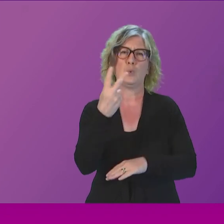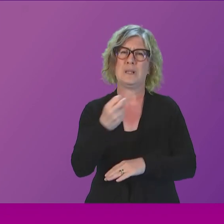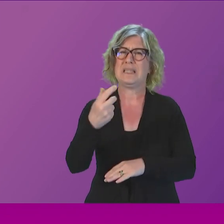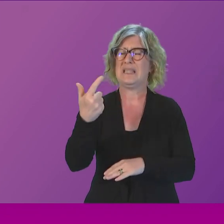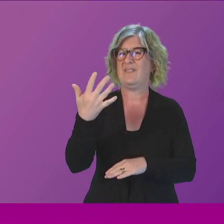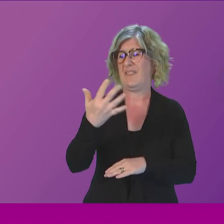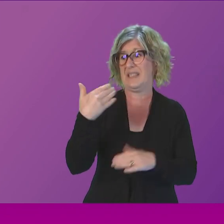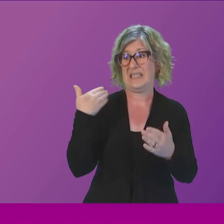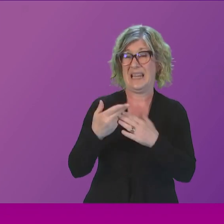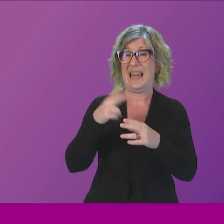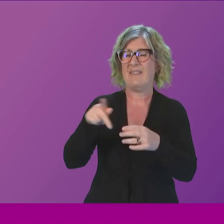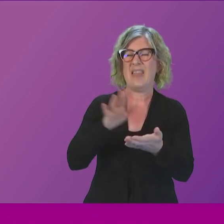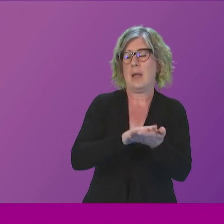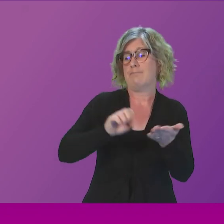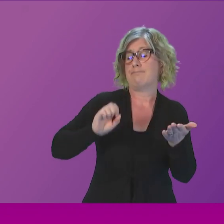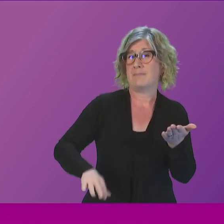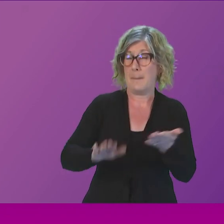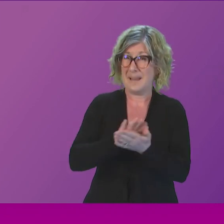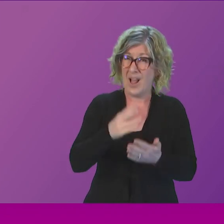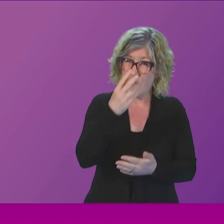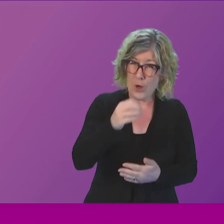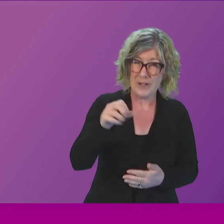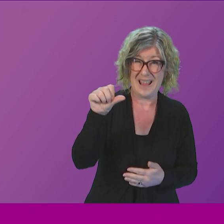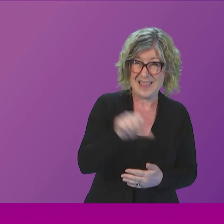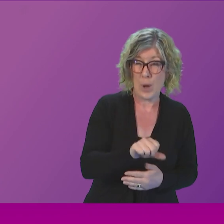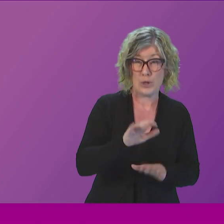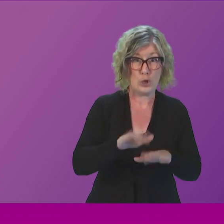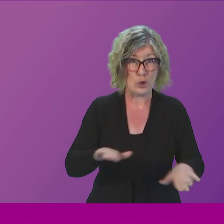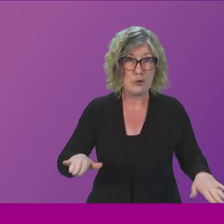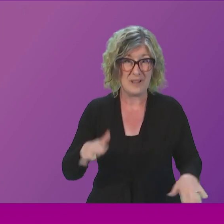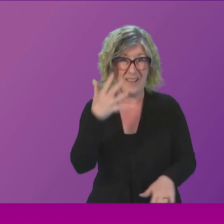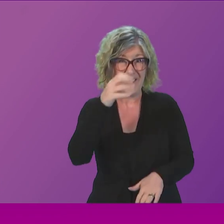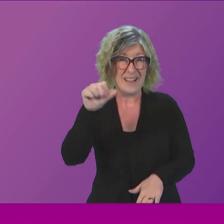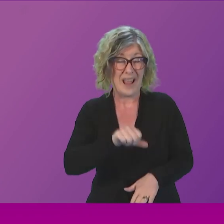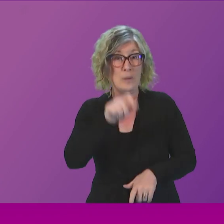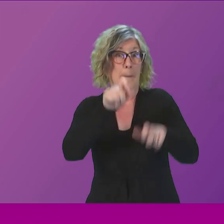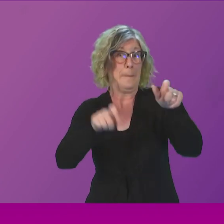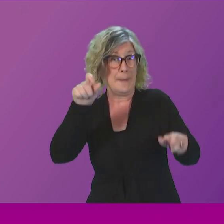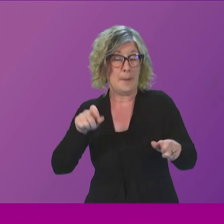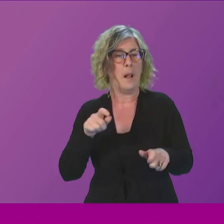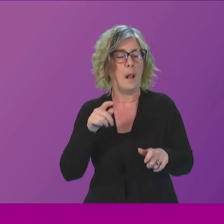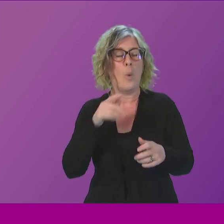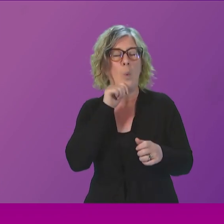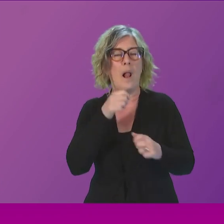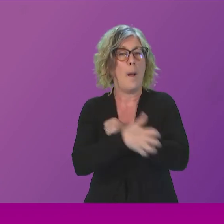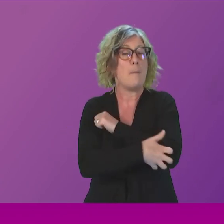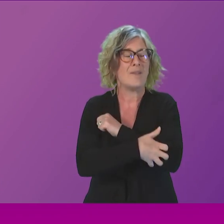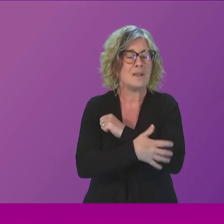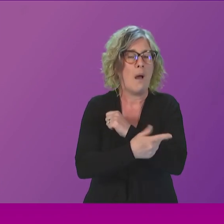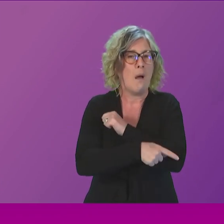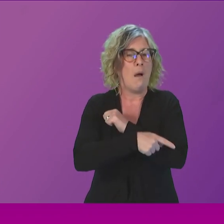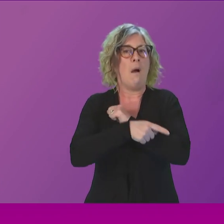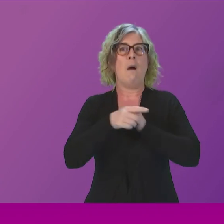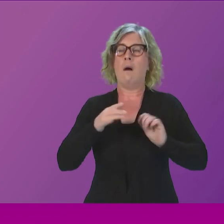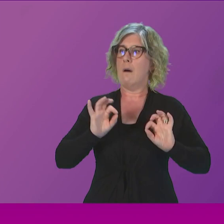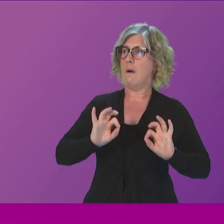There is no doubt that our ambitions to tackle child poverty are restricted, which is why